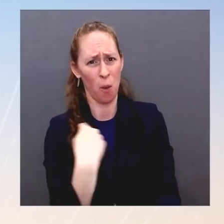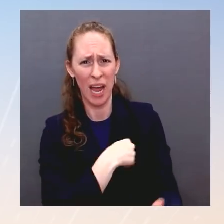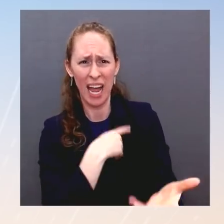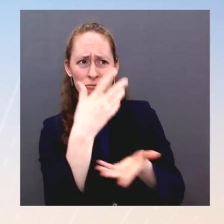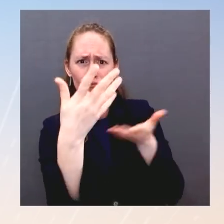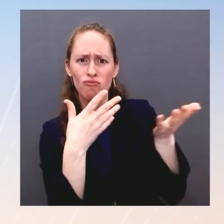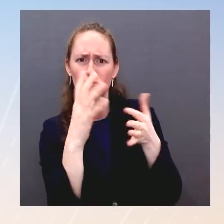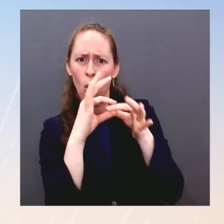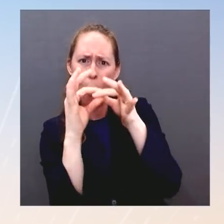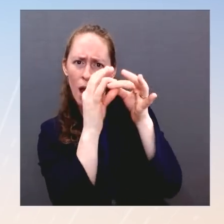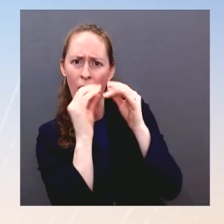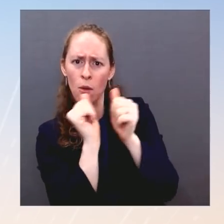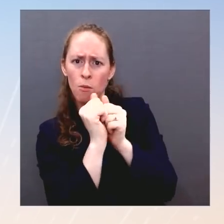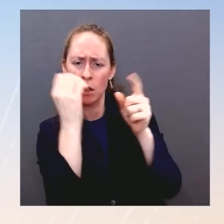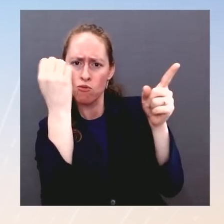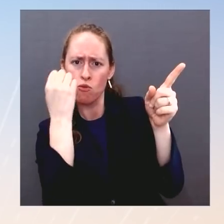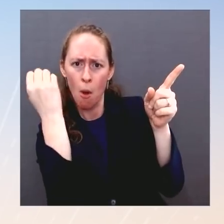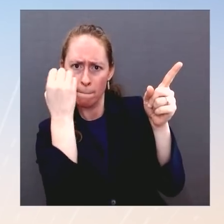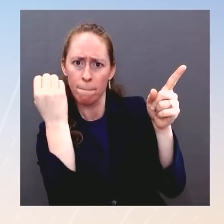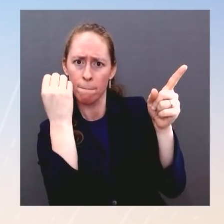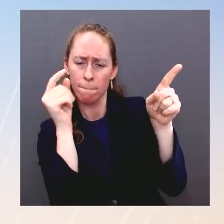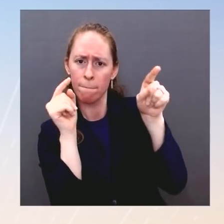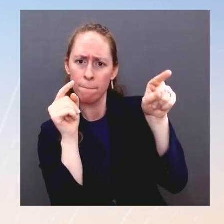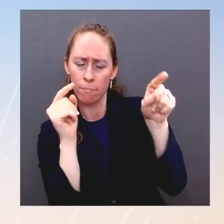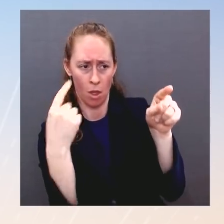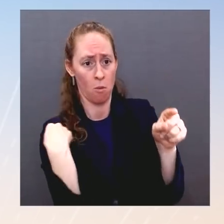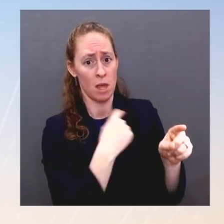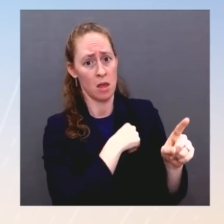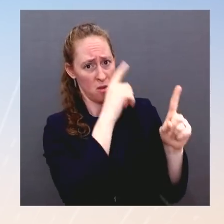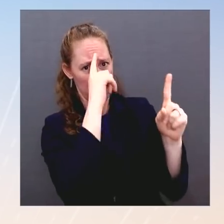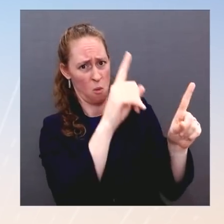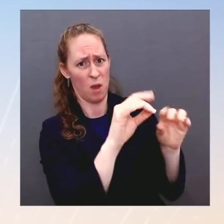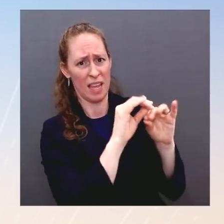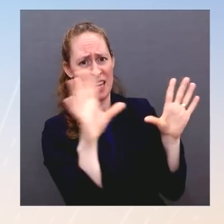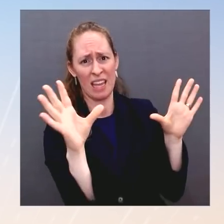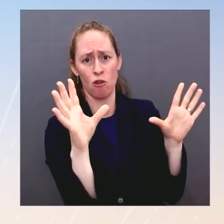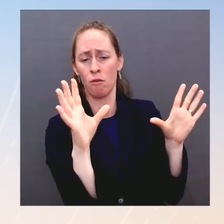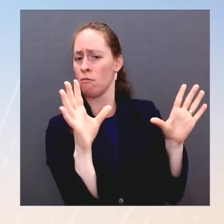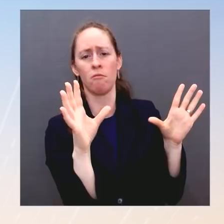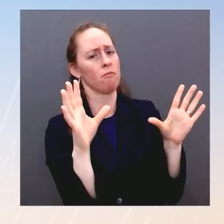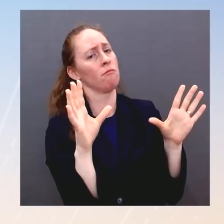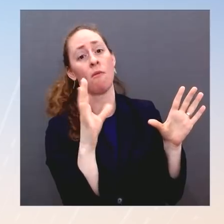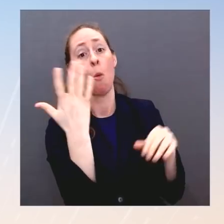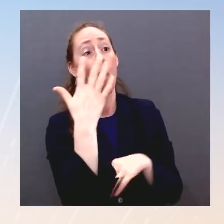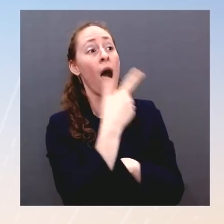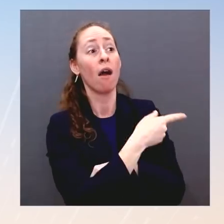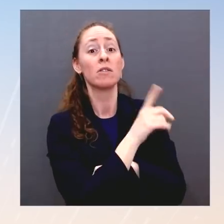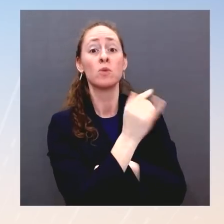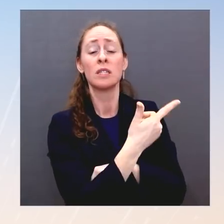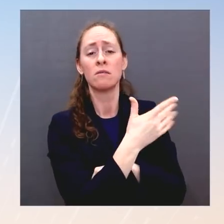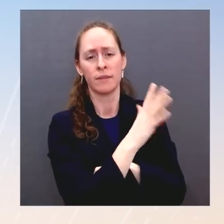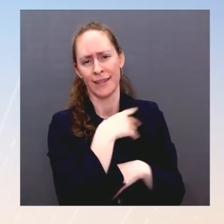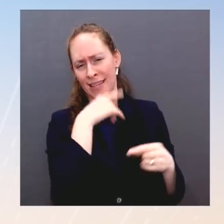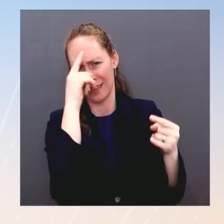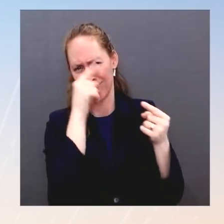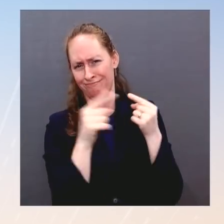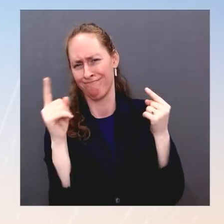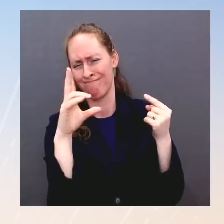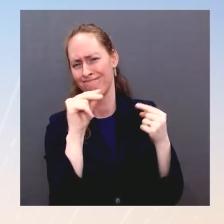the strength of the opposition to the actions by President Putin and the direction in his leadership of the Russian military.